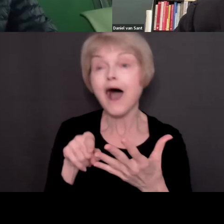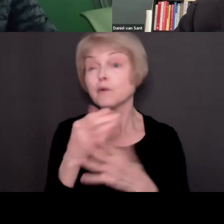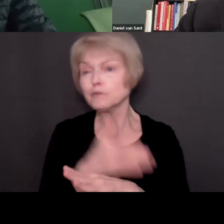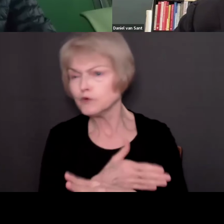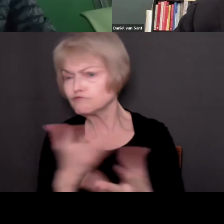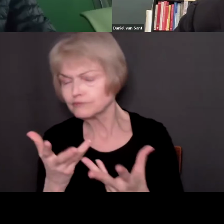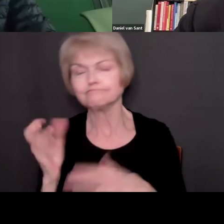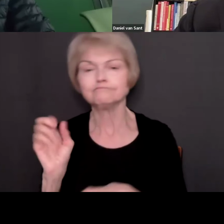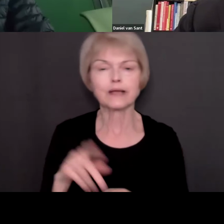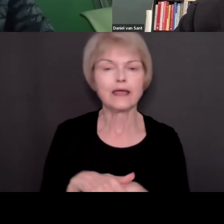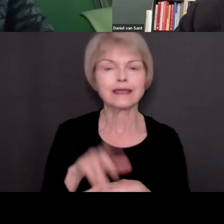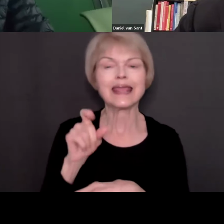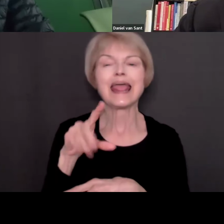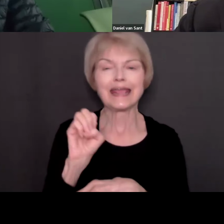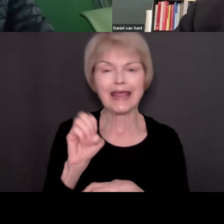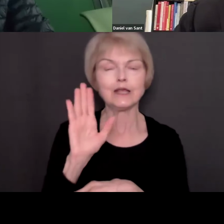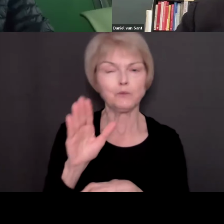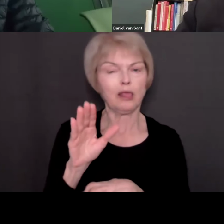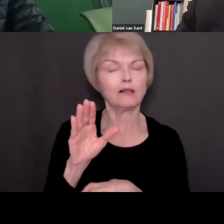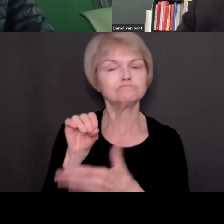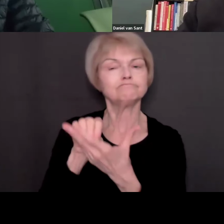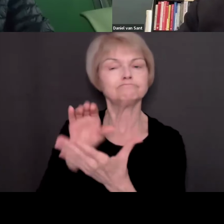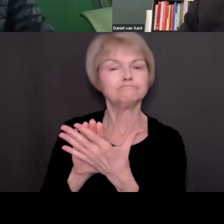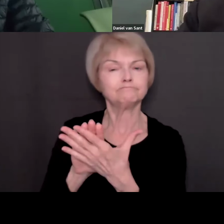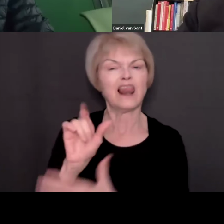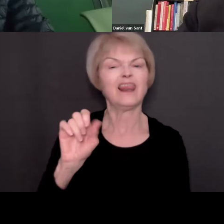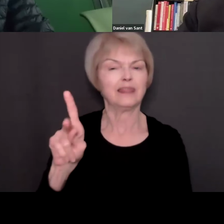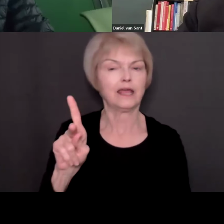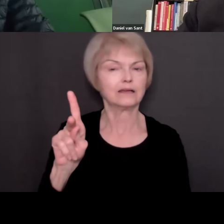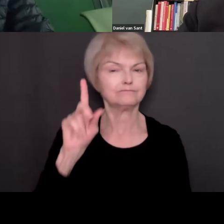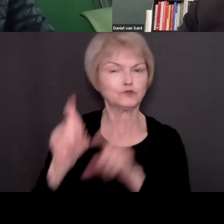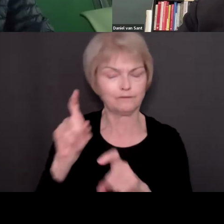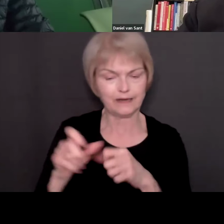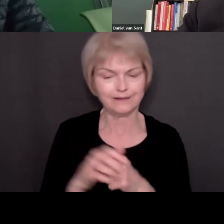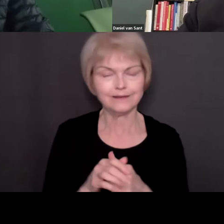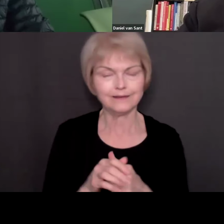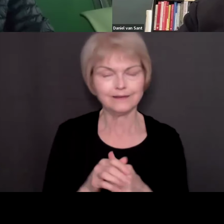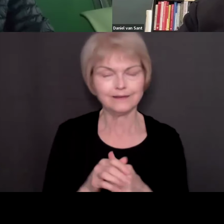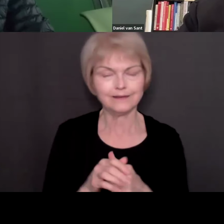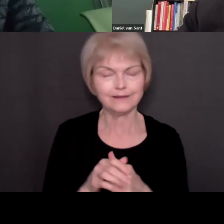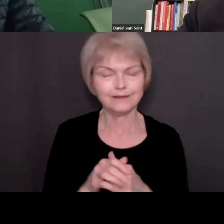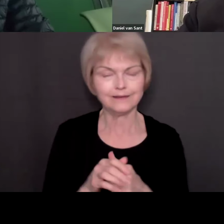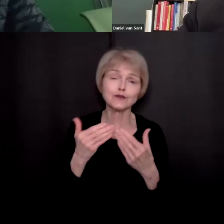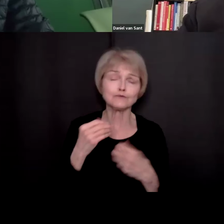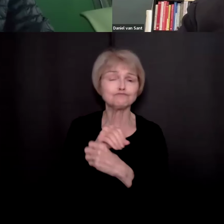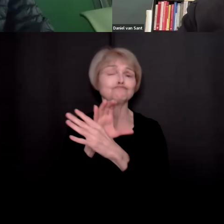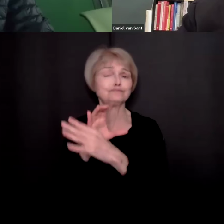and drop that in the chat for us shortly. And we also wanna thank you for being here. We know that your time is valuable